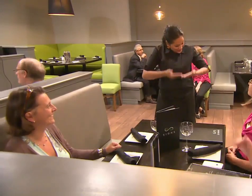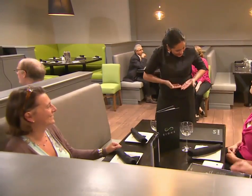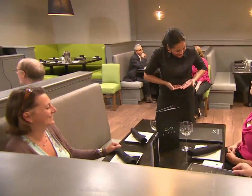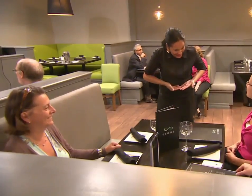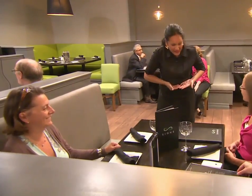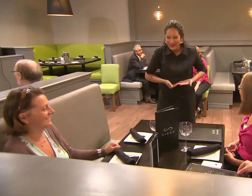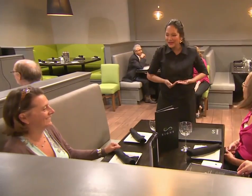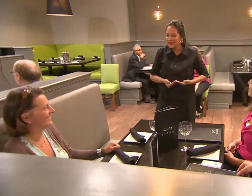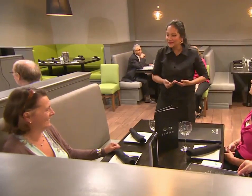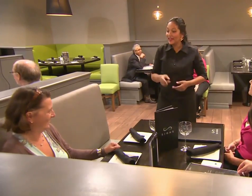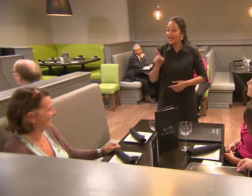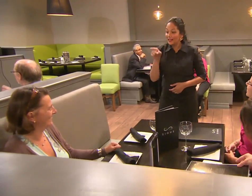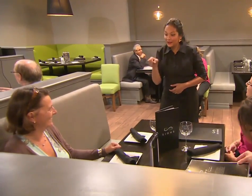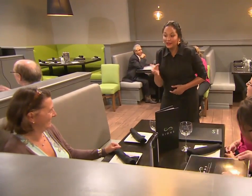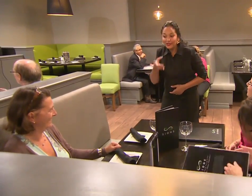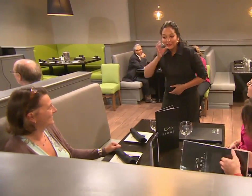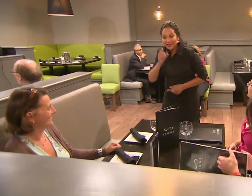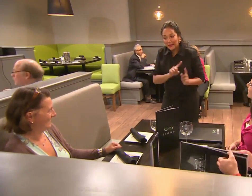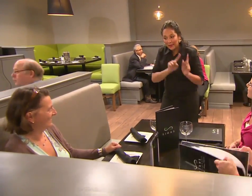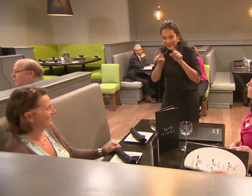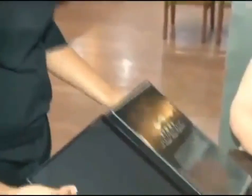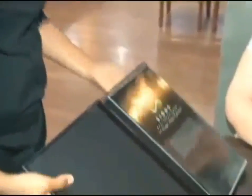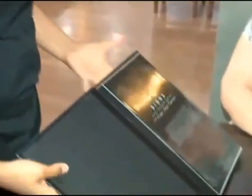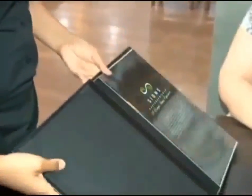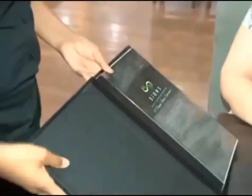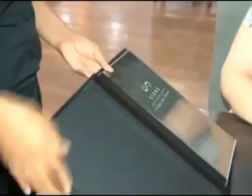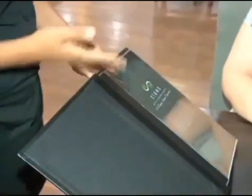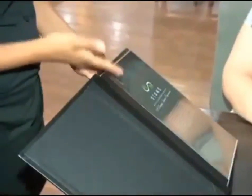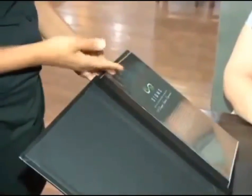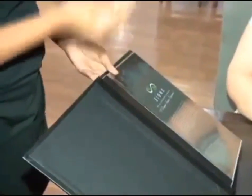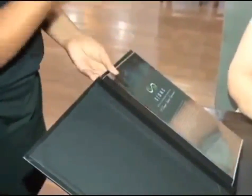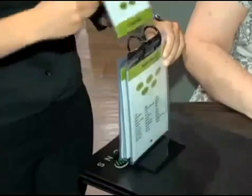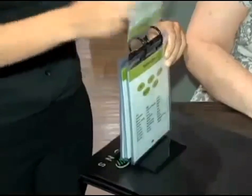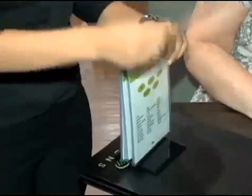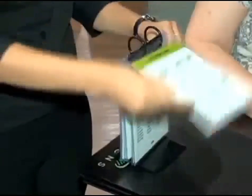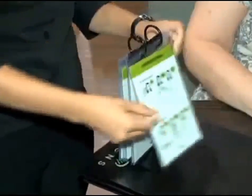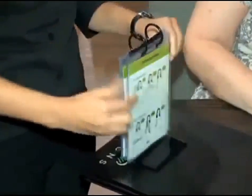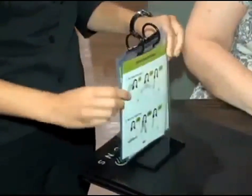At Signs, patrons are encouraged to sign their orders with various visual aids to guide them.